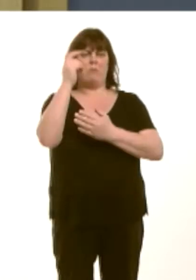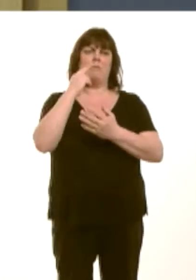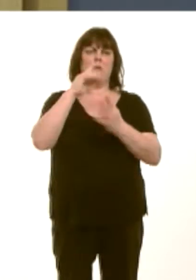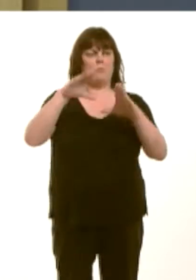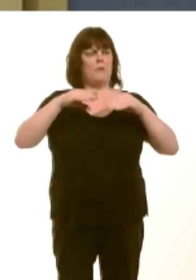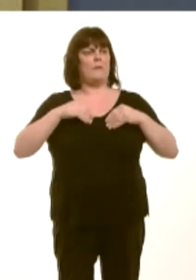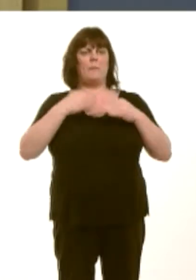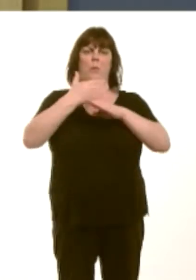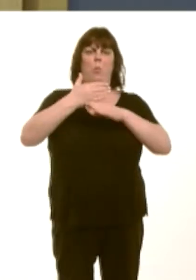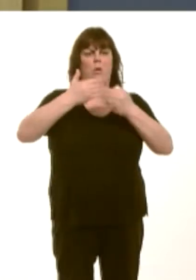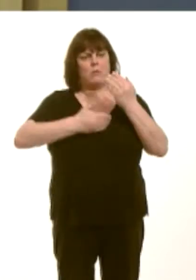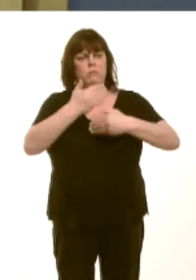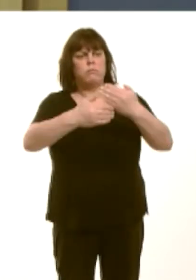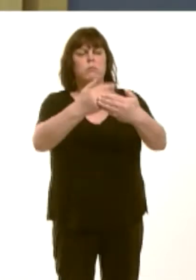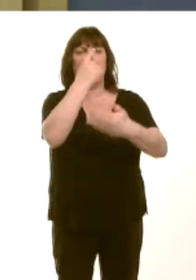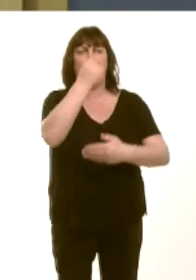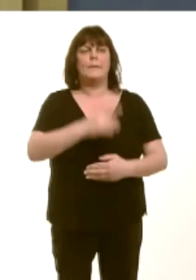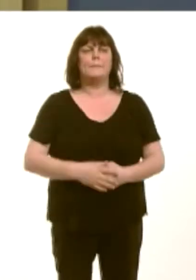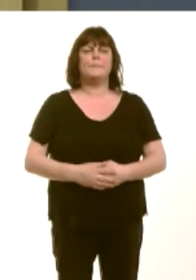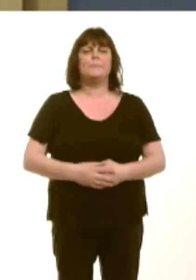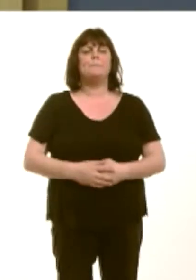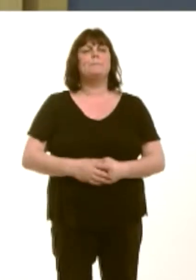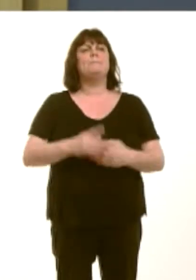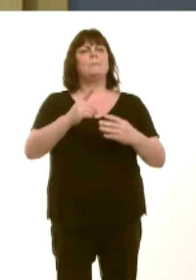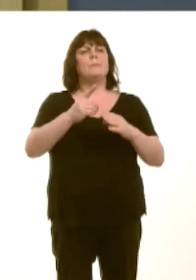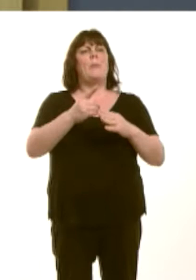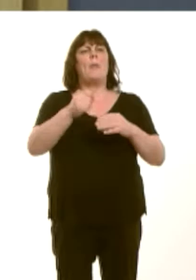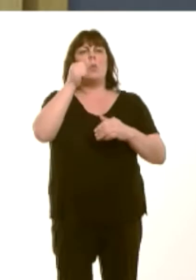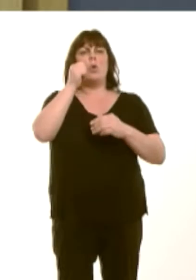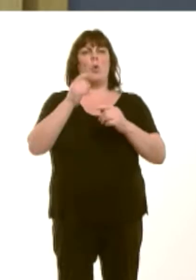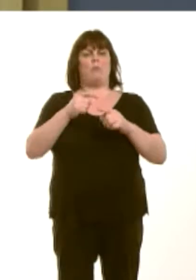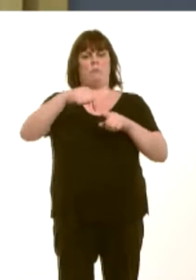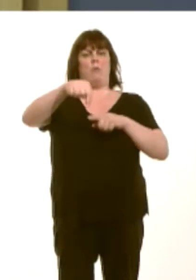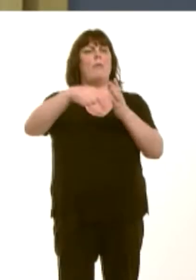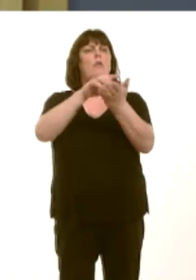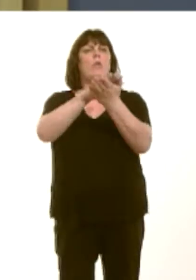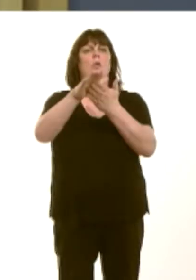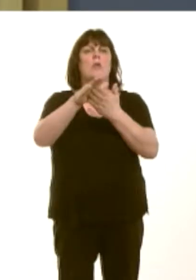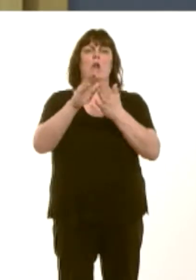But my question is: ahead of the rural health conference in Newtown this Thursday, can you